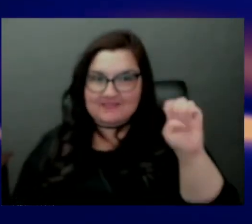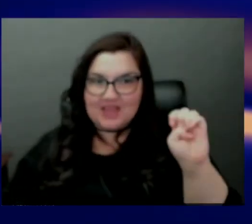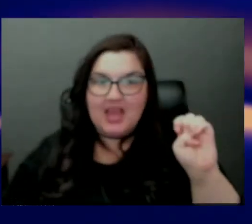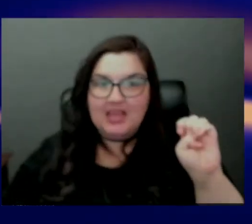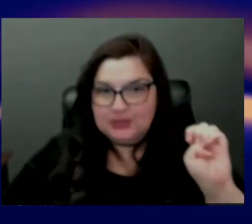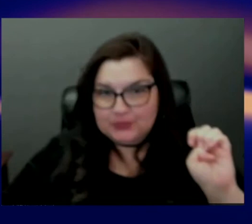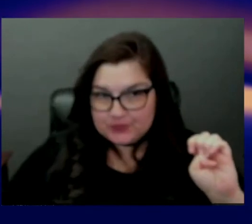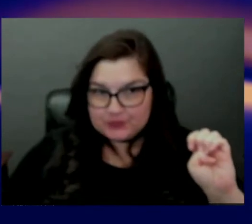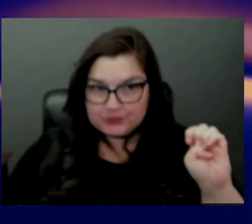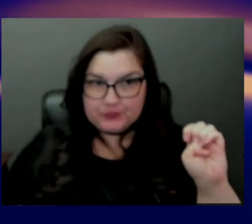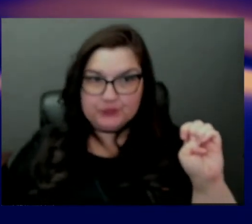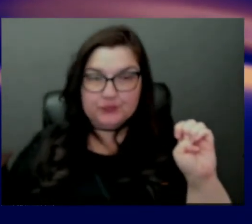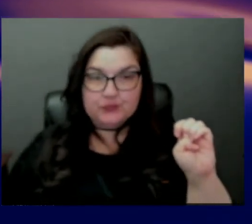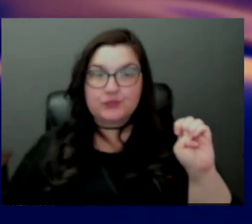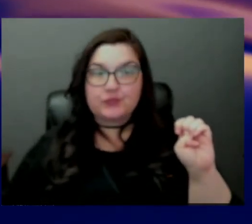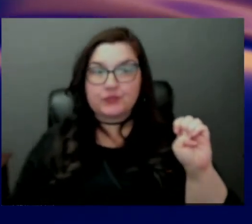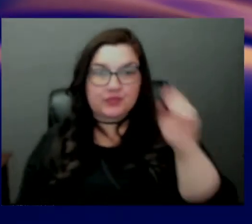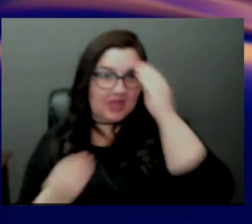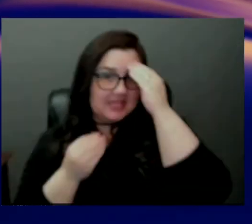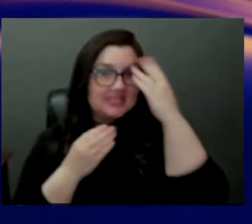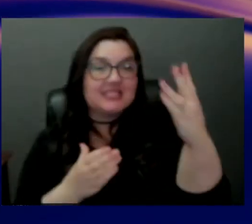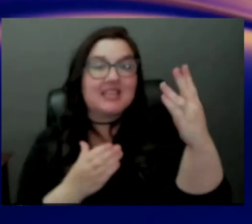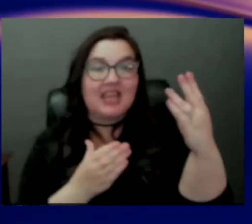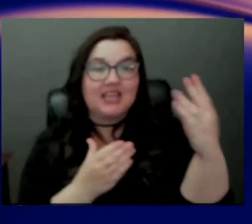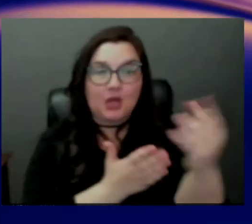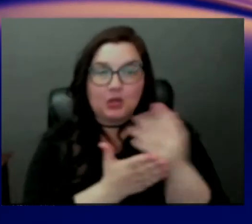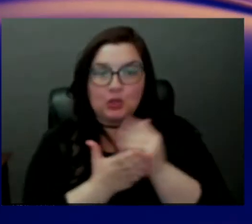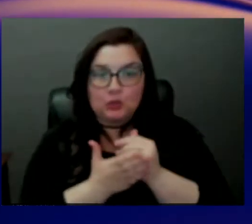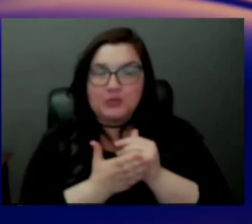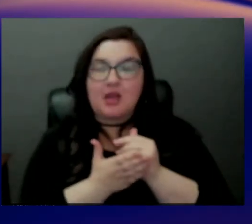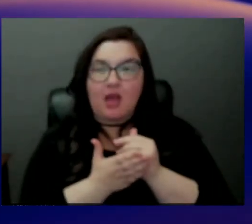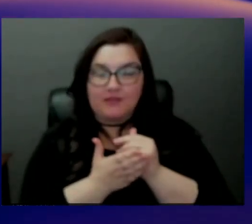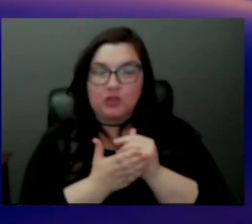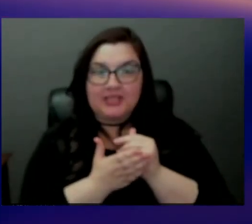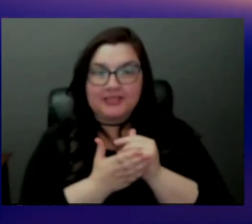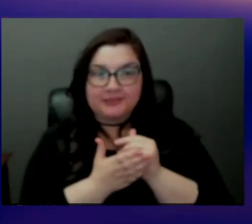a data recovery and backup.